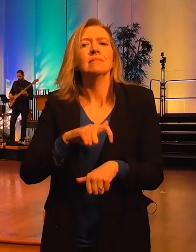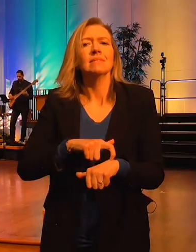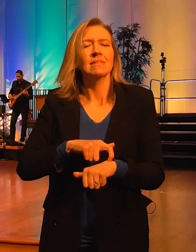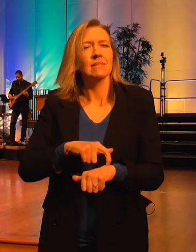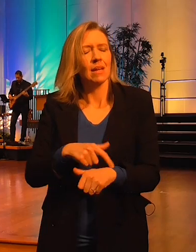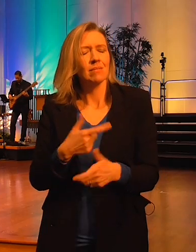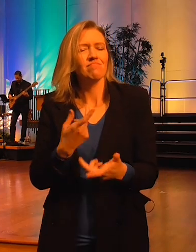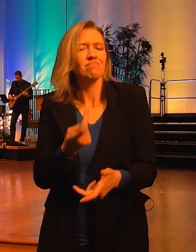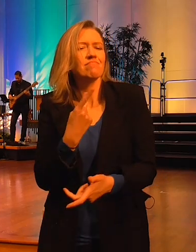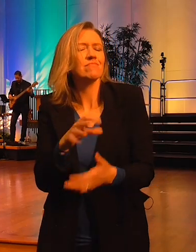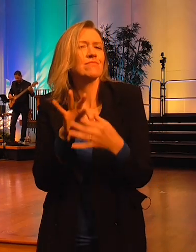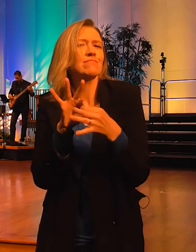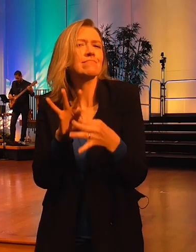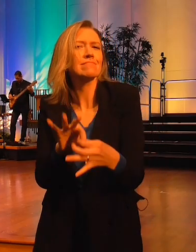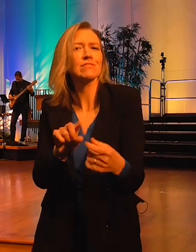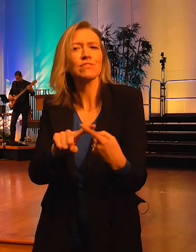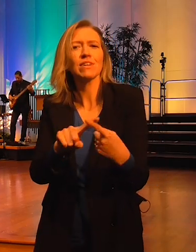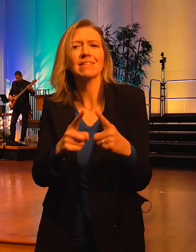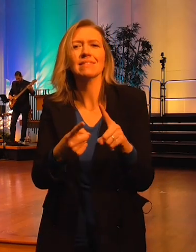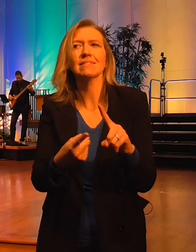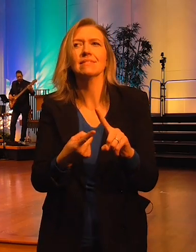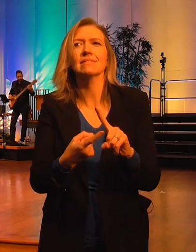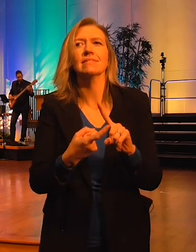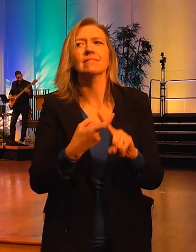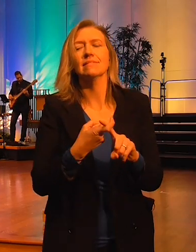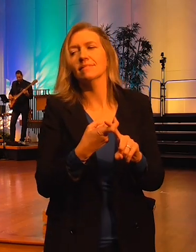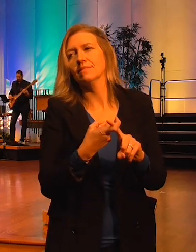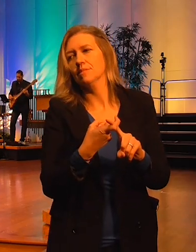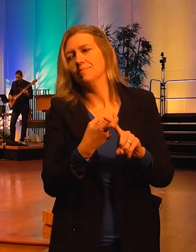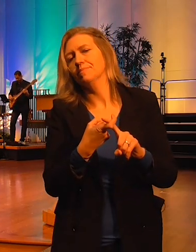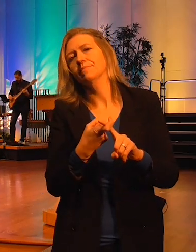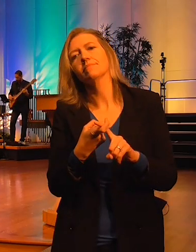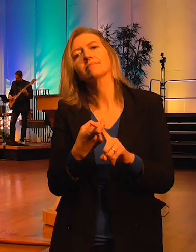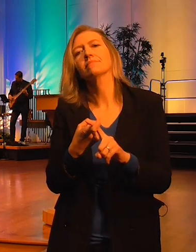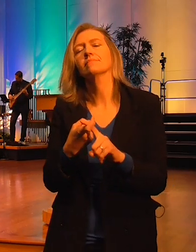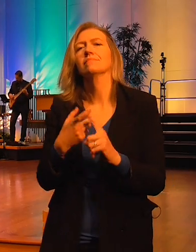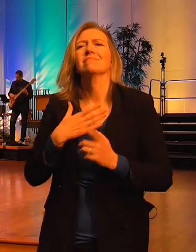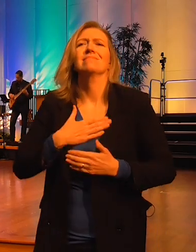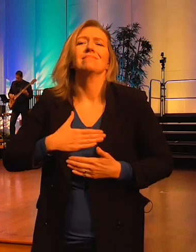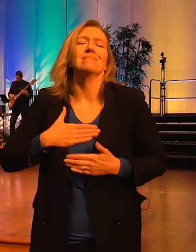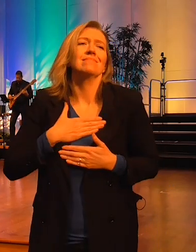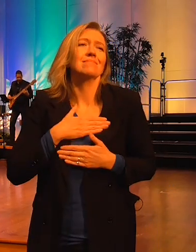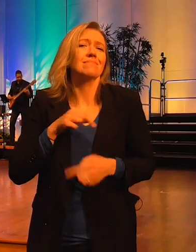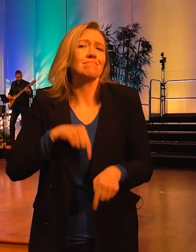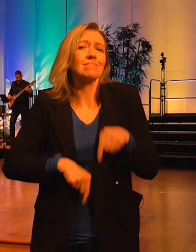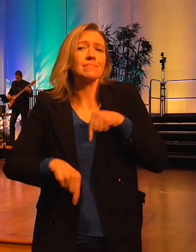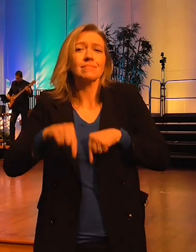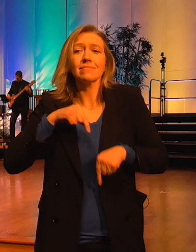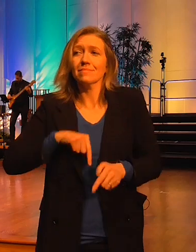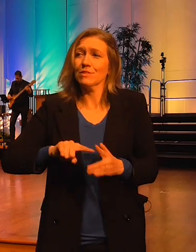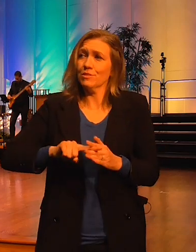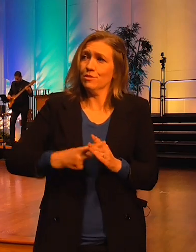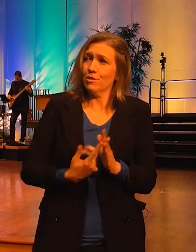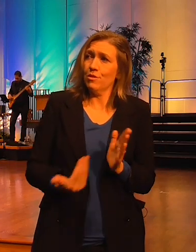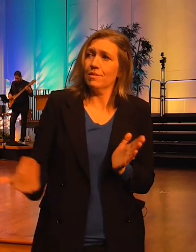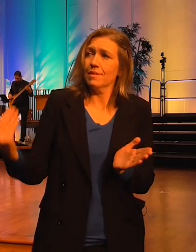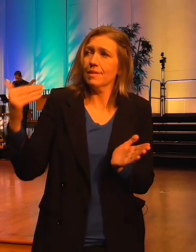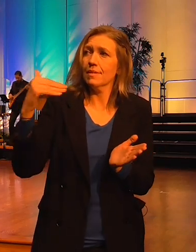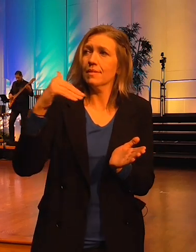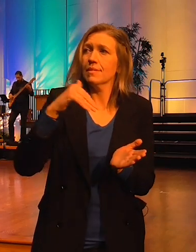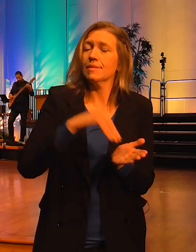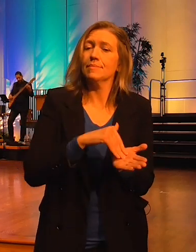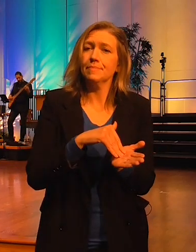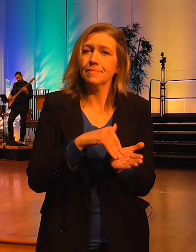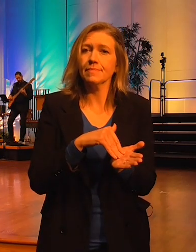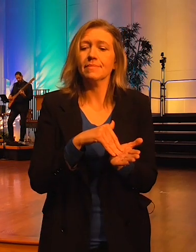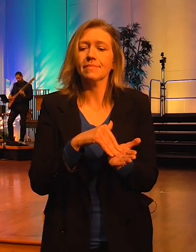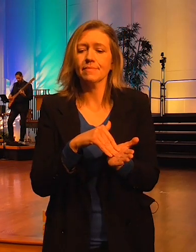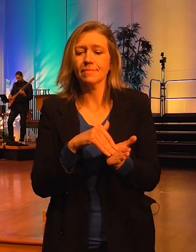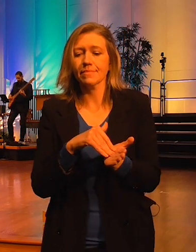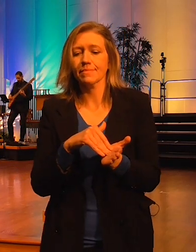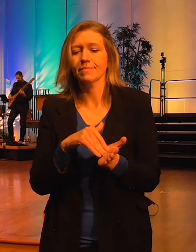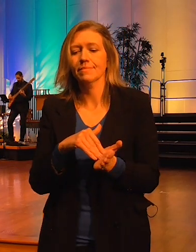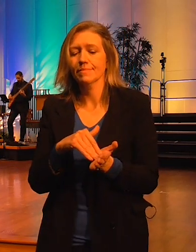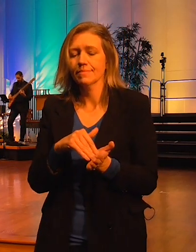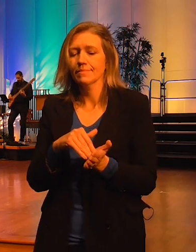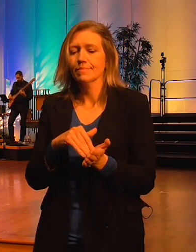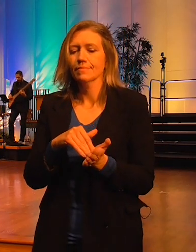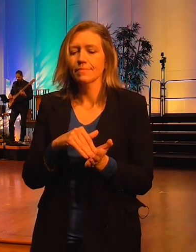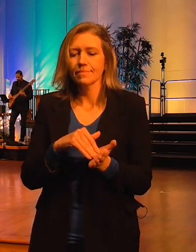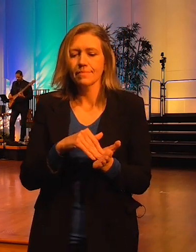friend let me start again